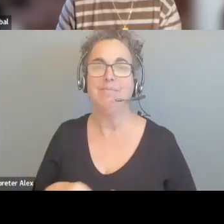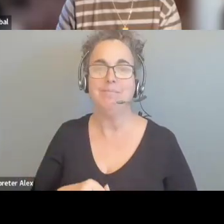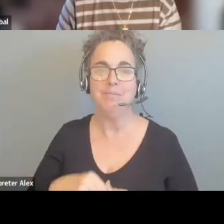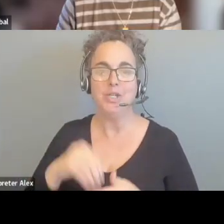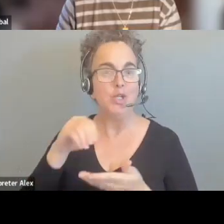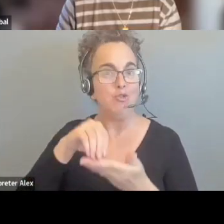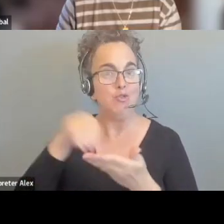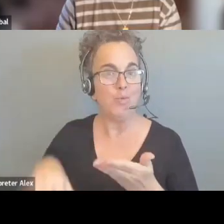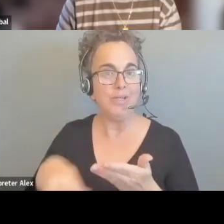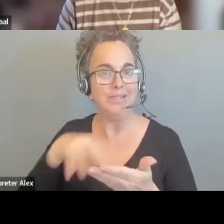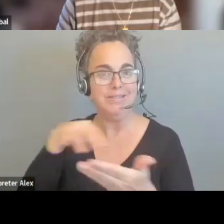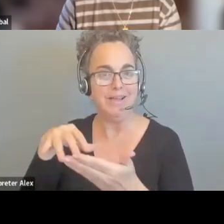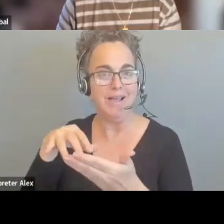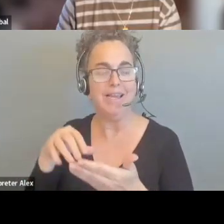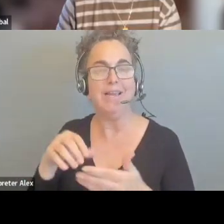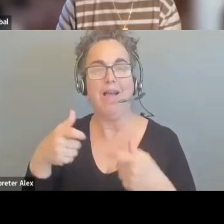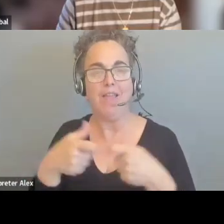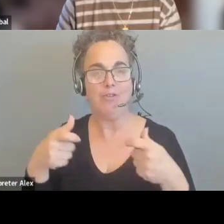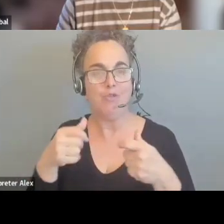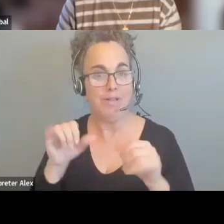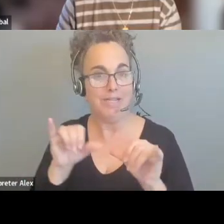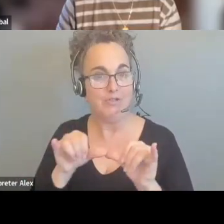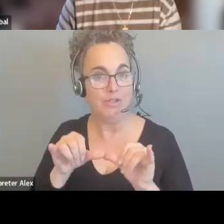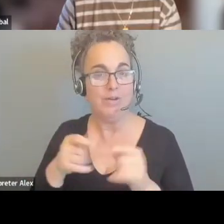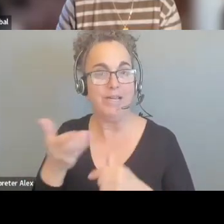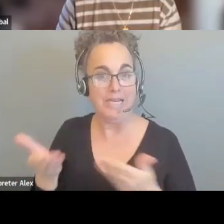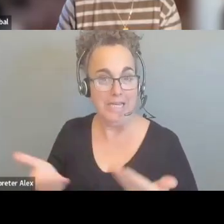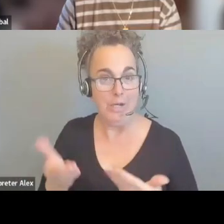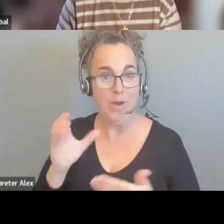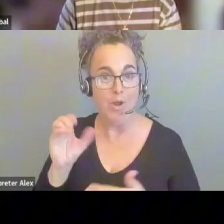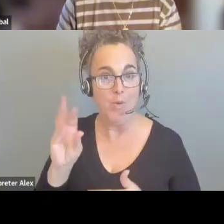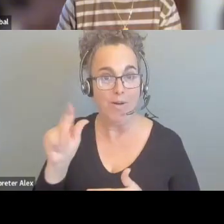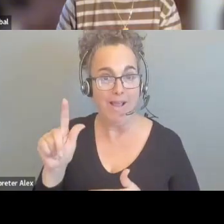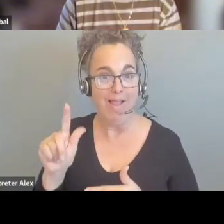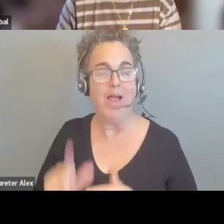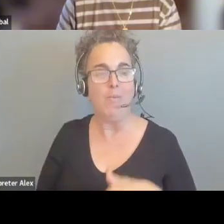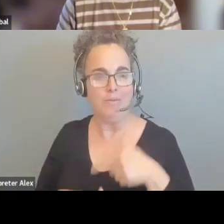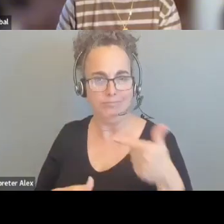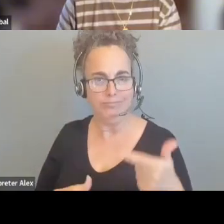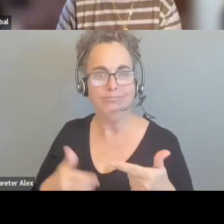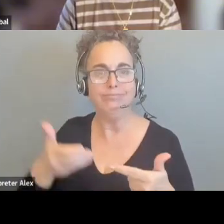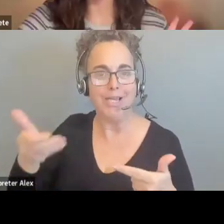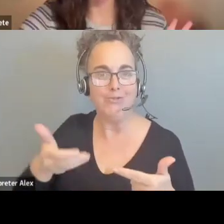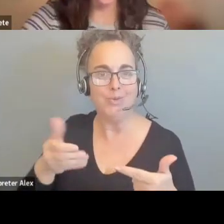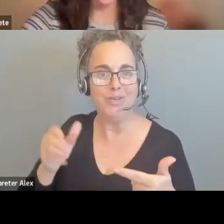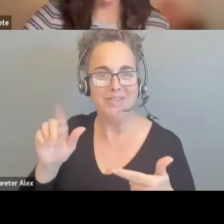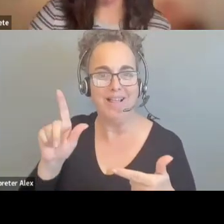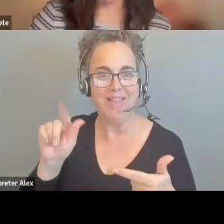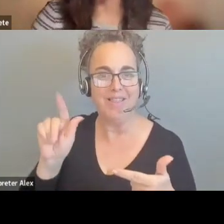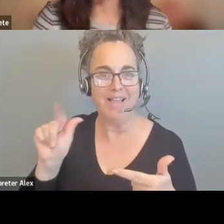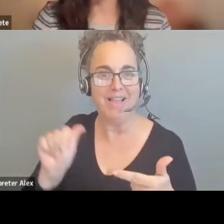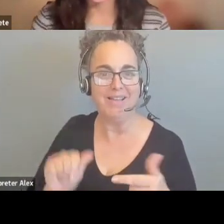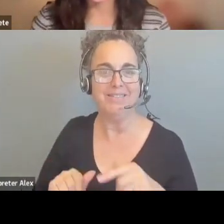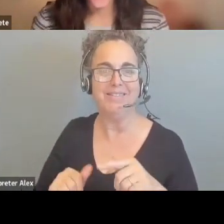and I'd like to introduce Lila. Hi everyone, I'm Lila Alderete